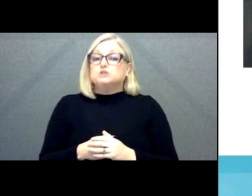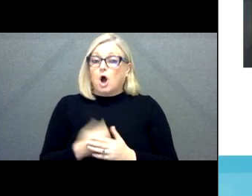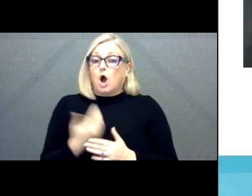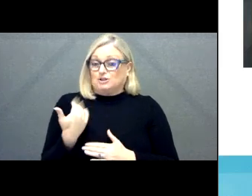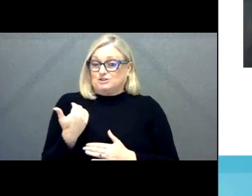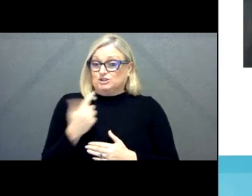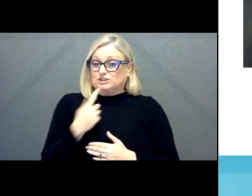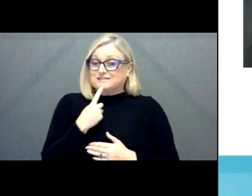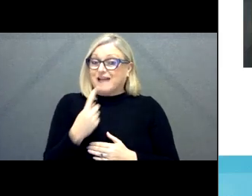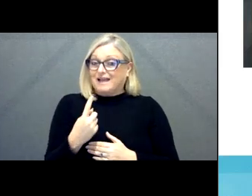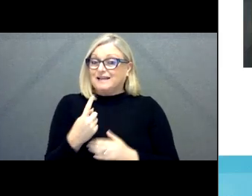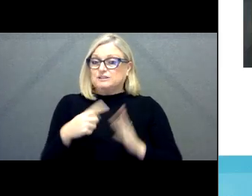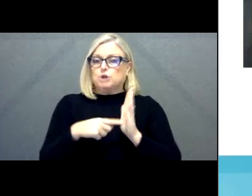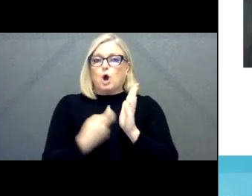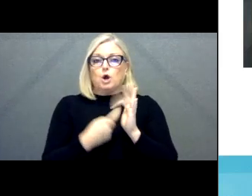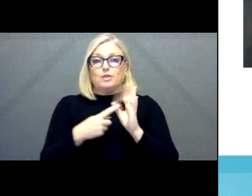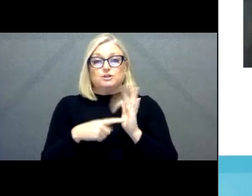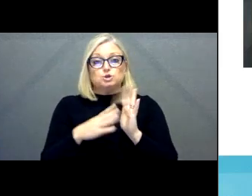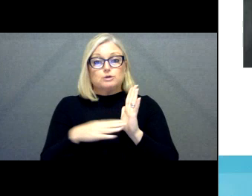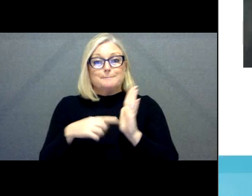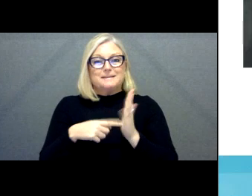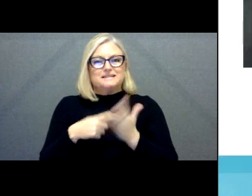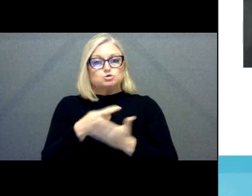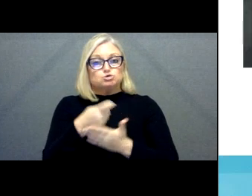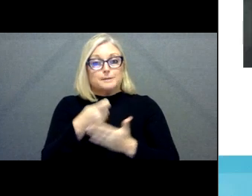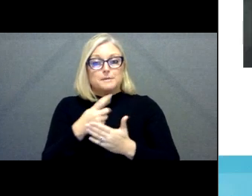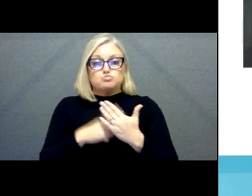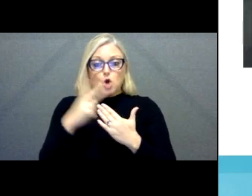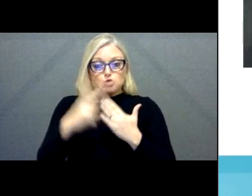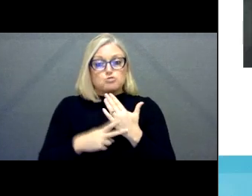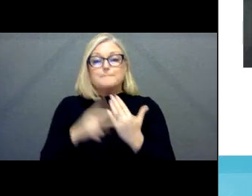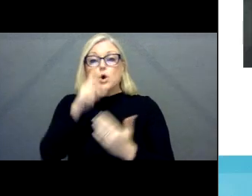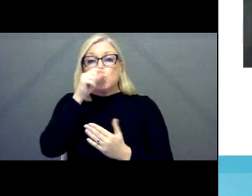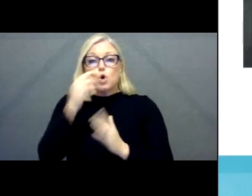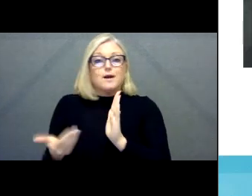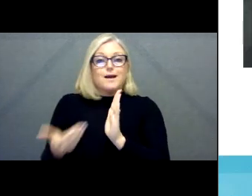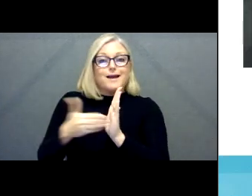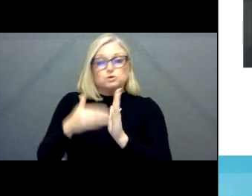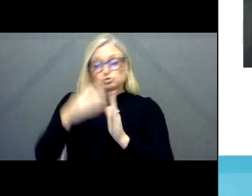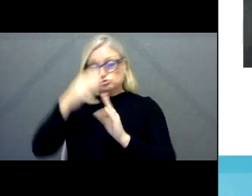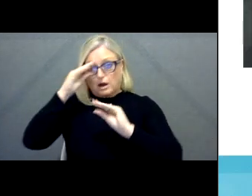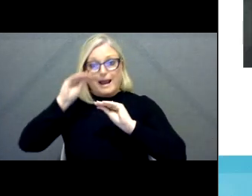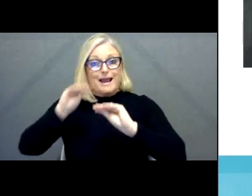treatment program can also include these education sessions um opioid replacement um